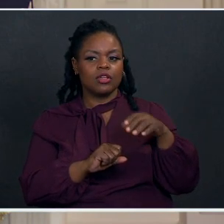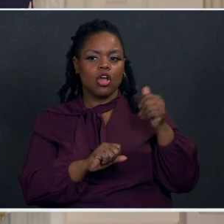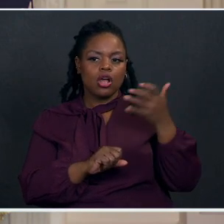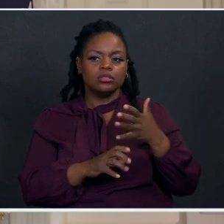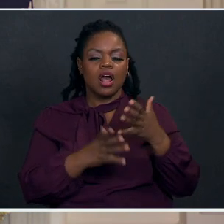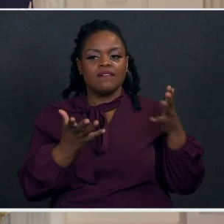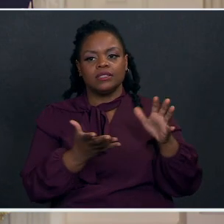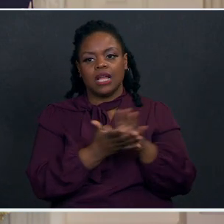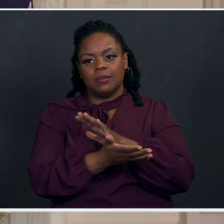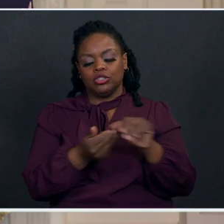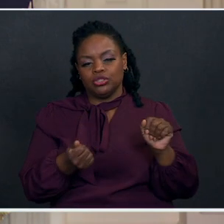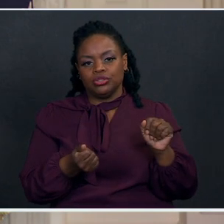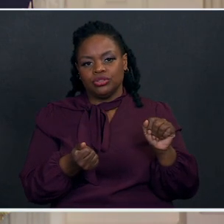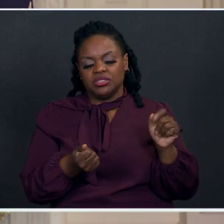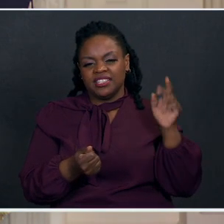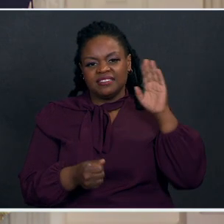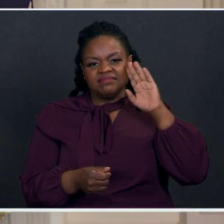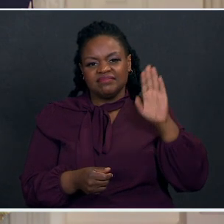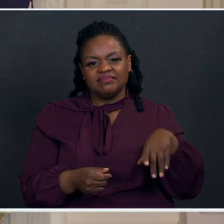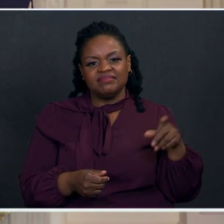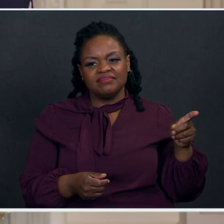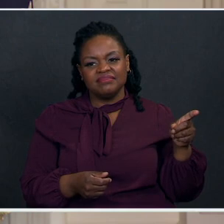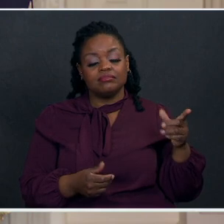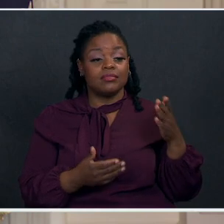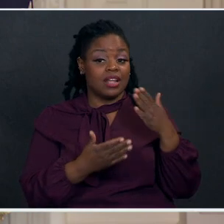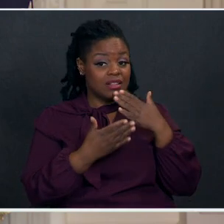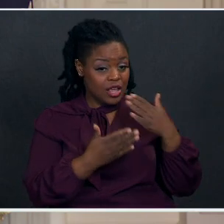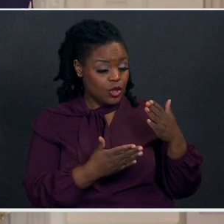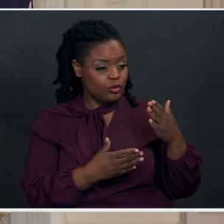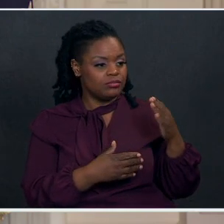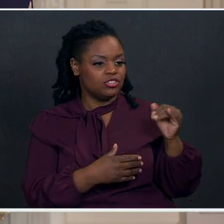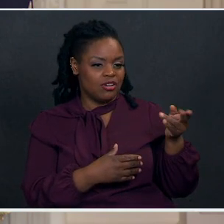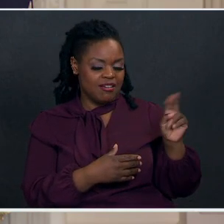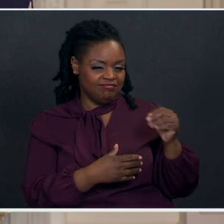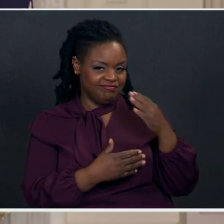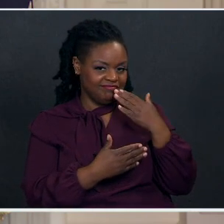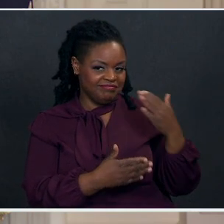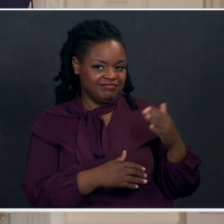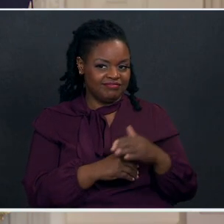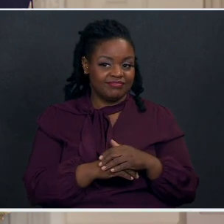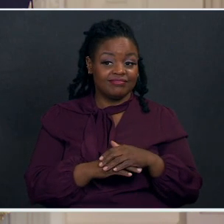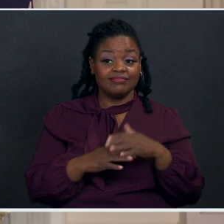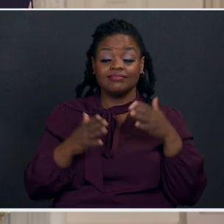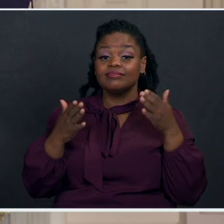Thank you very much. Let me get to it. Today is "Climate Day" at the White House and --